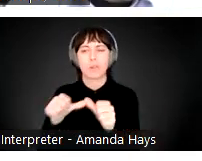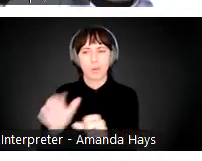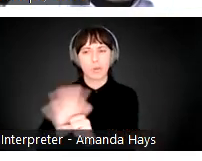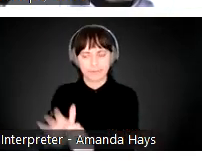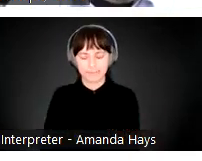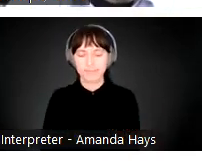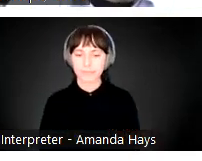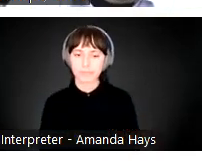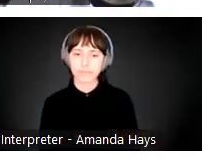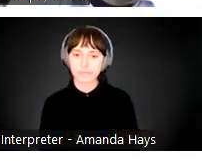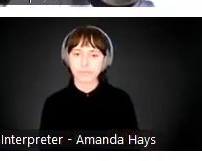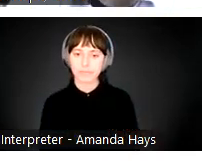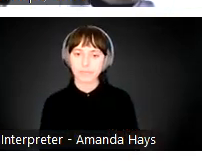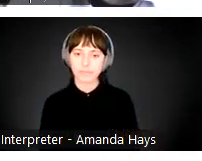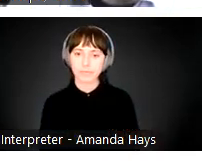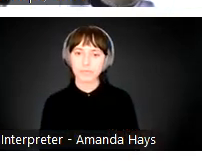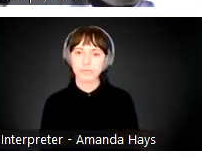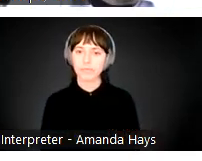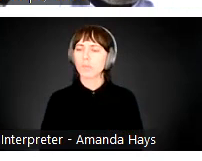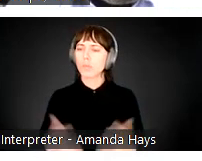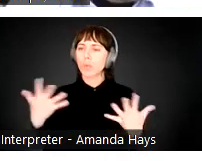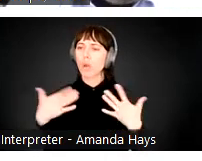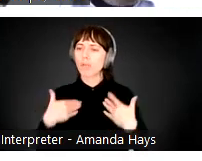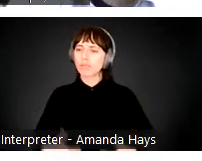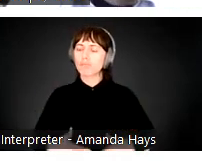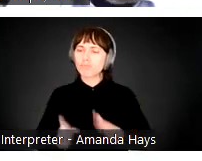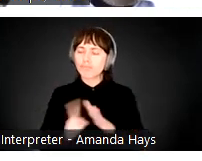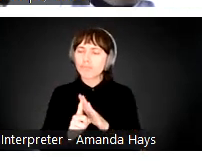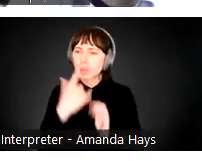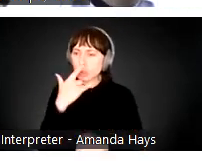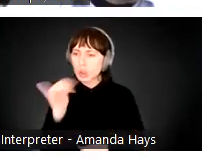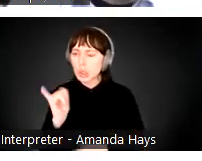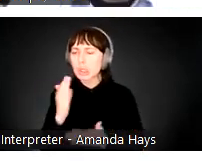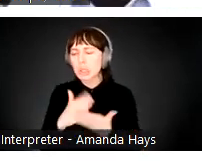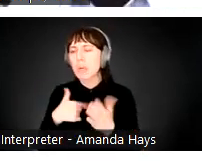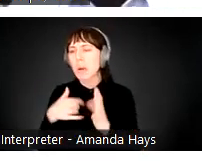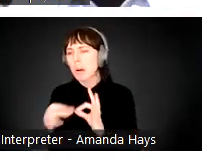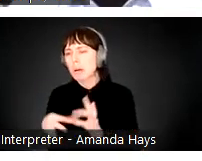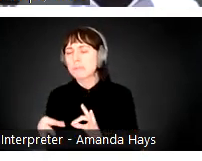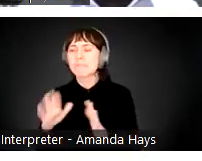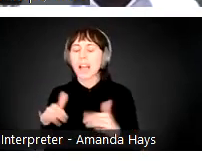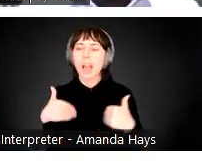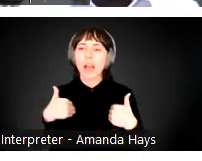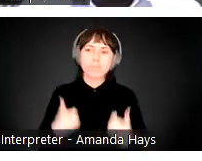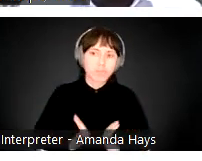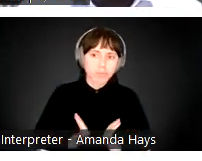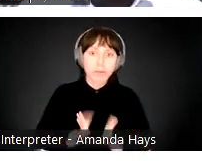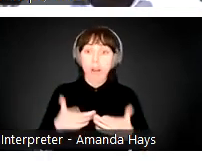What are some of those symptoms? We mentioned a lot of them already. The fatigue, and the shortness of breath, and the post-exertional malaise, which is